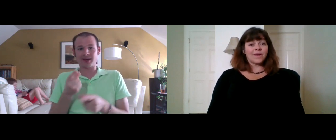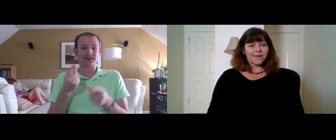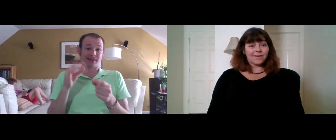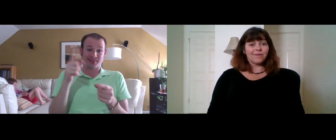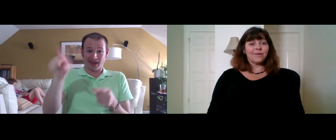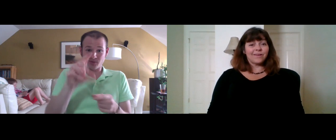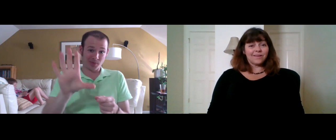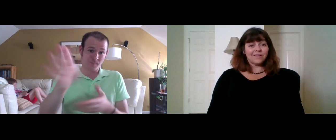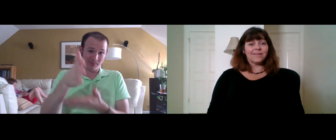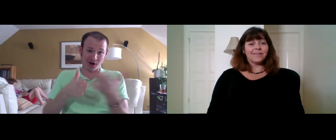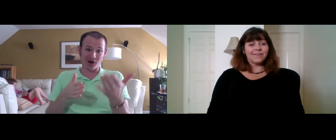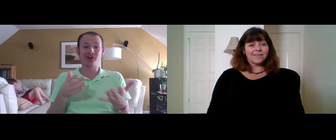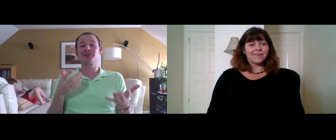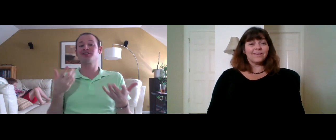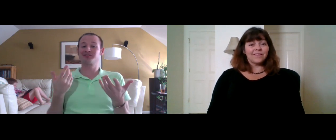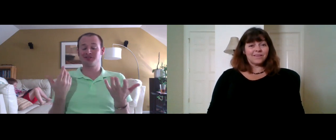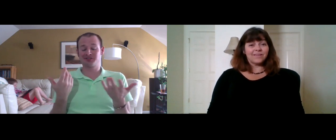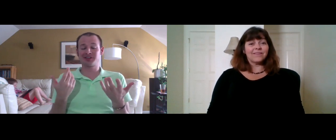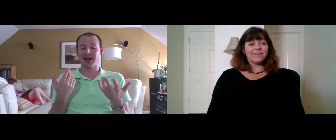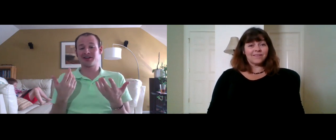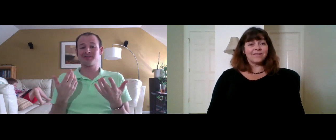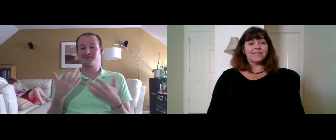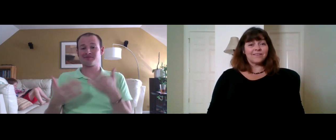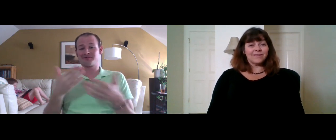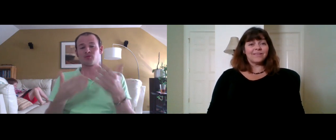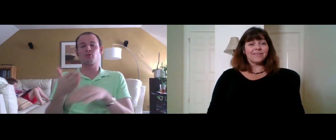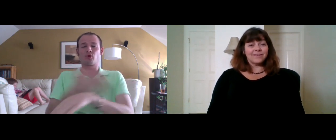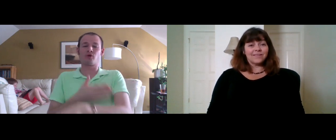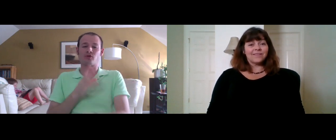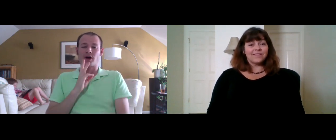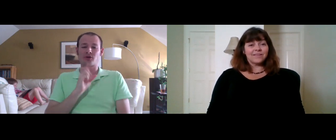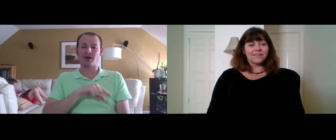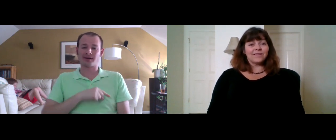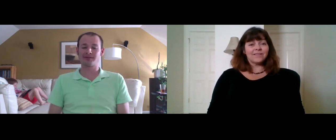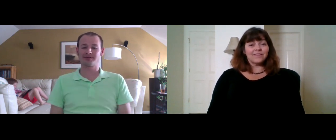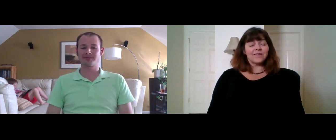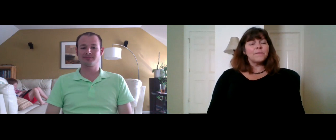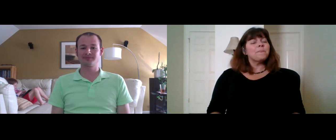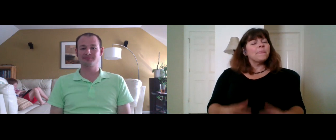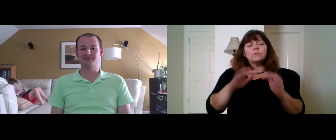if I do my job right and they do their part then it shows improved water quality